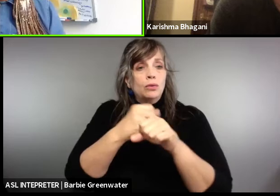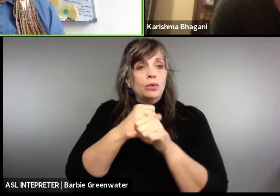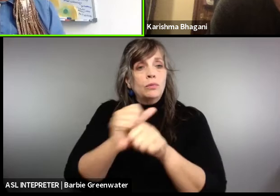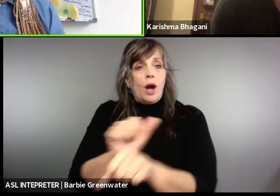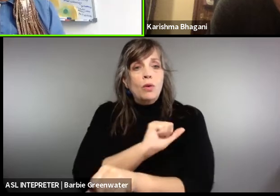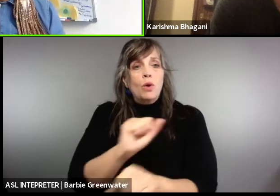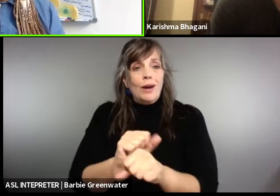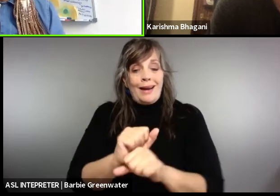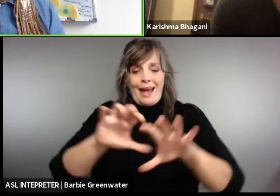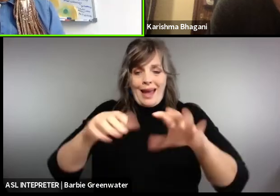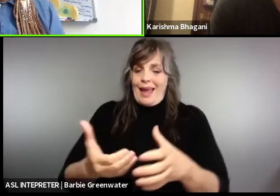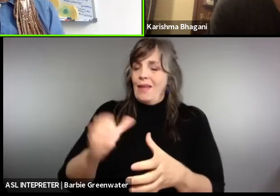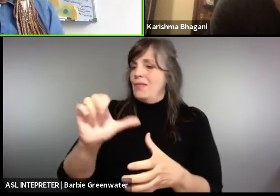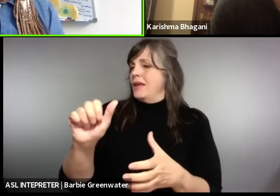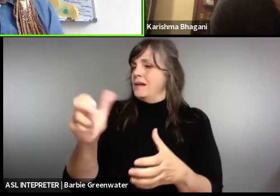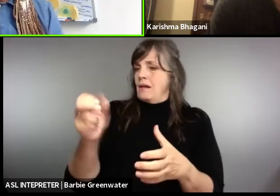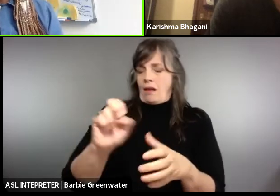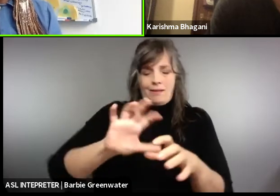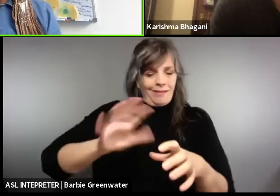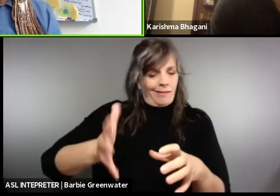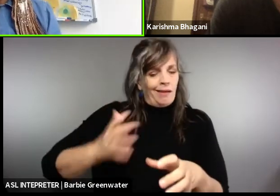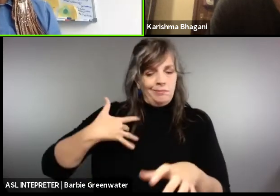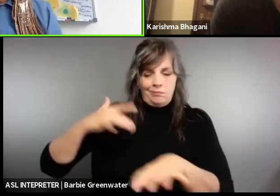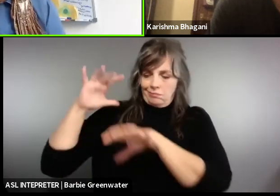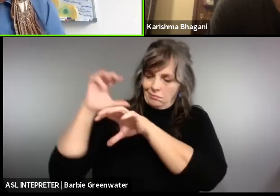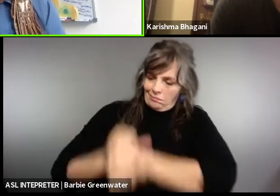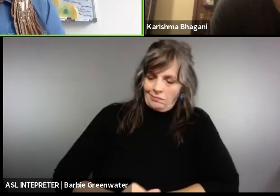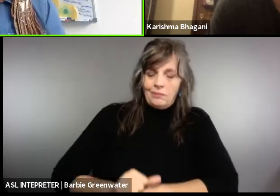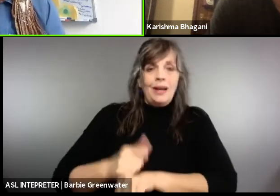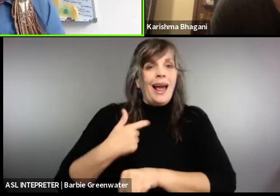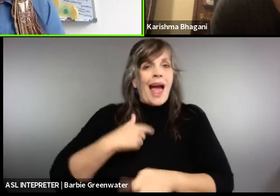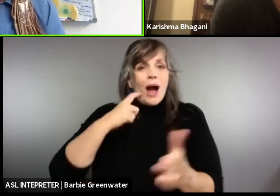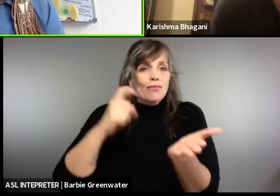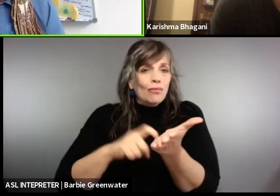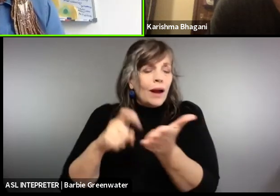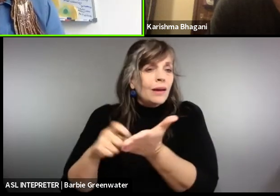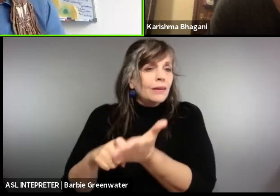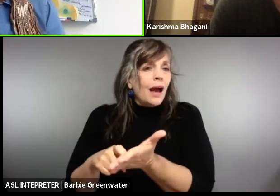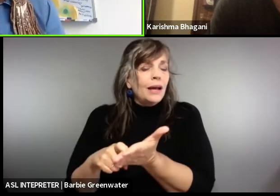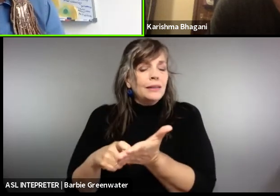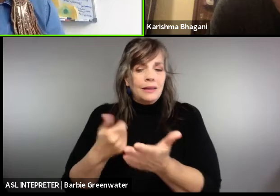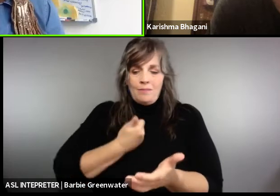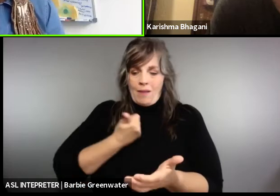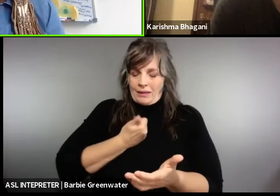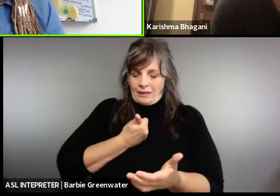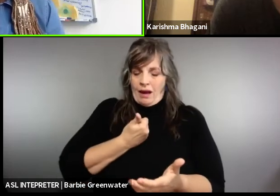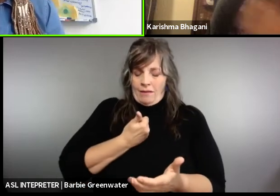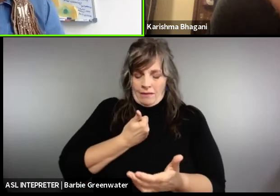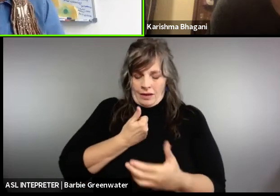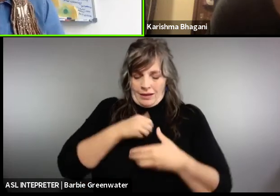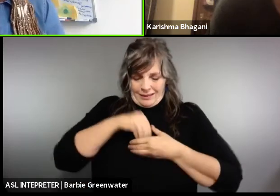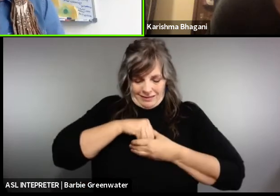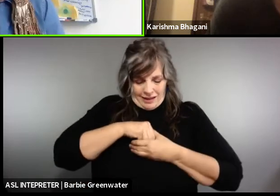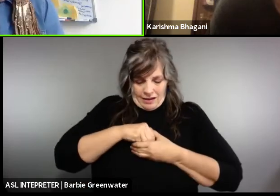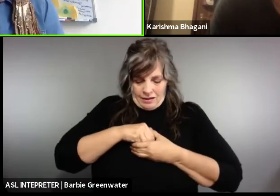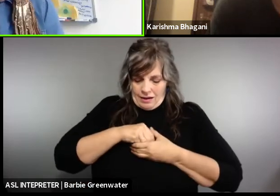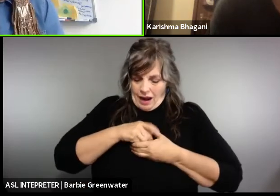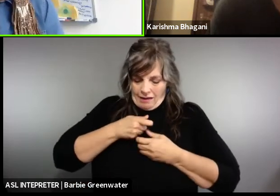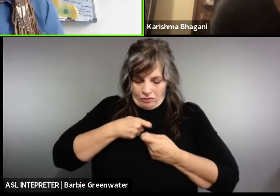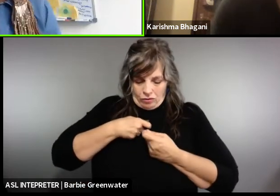and you're absolutely recognizing that there's a bit of you that you're giving up. There's a bit of you that you're losing because it's not really your heart work.